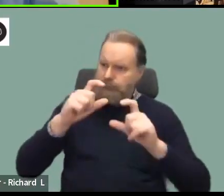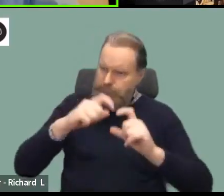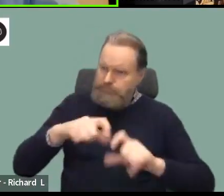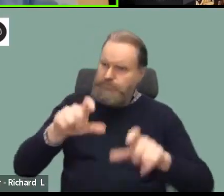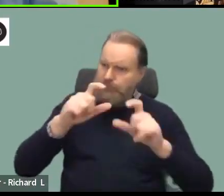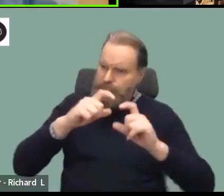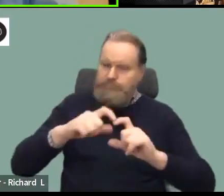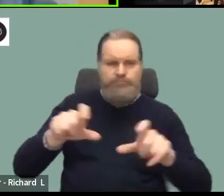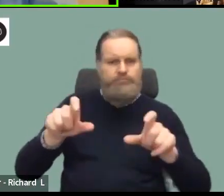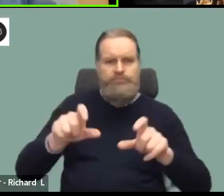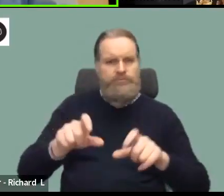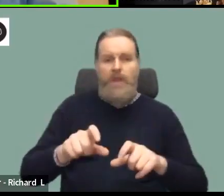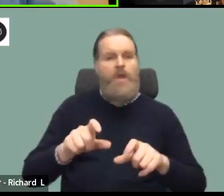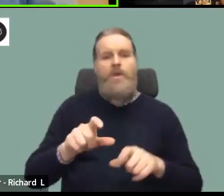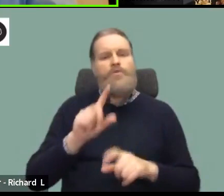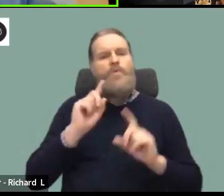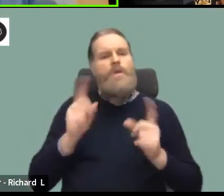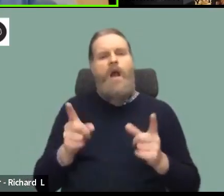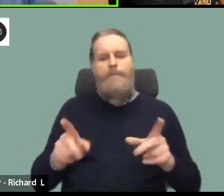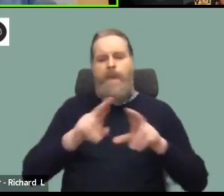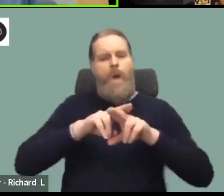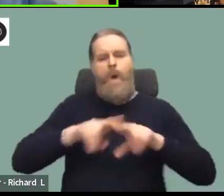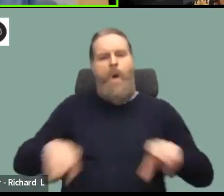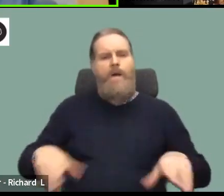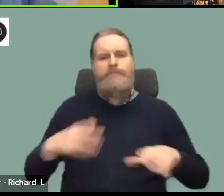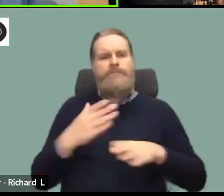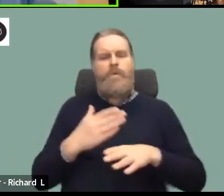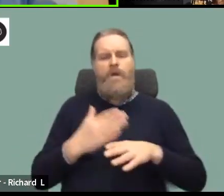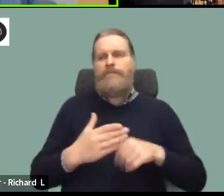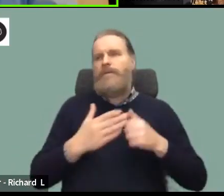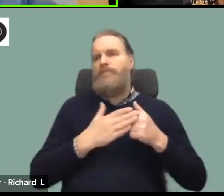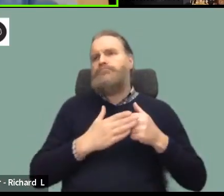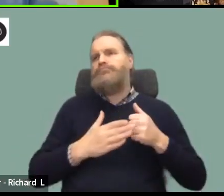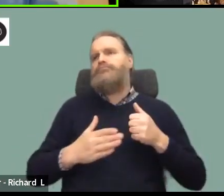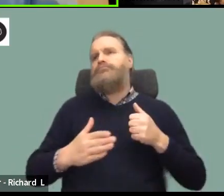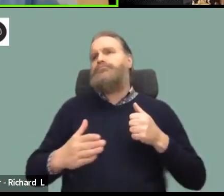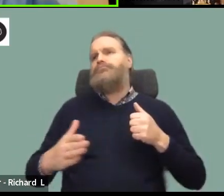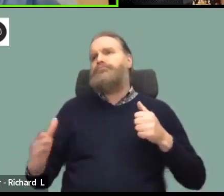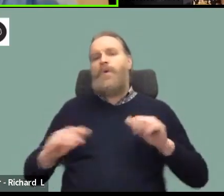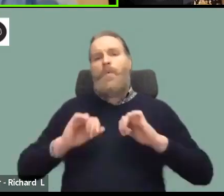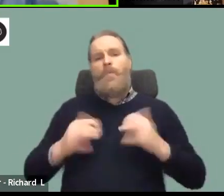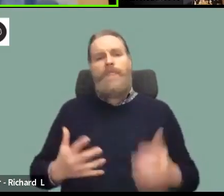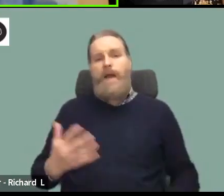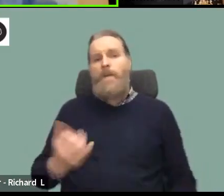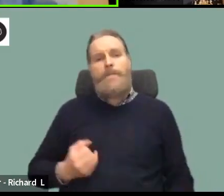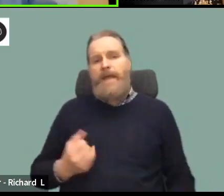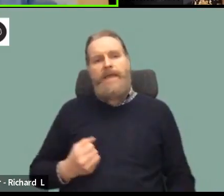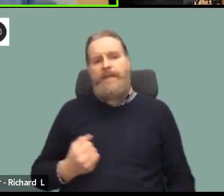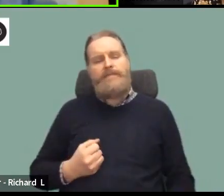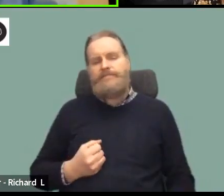is the most is the most sustained know is the most sustained. Nobody can afford to come out on a sustained basis without any pain sustained basis without any pain, so we have to. raise raise the money that you